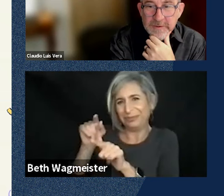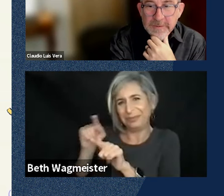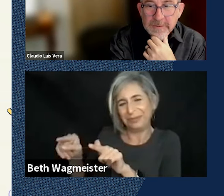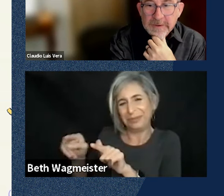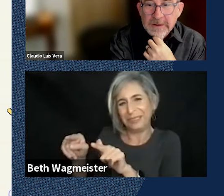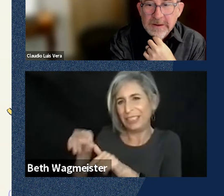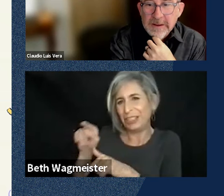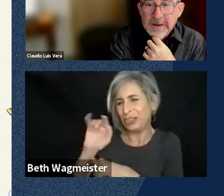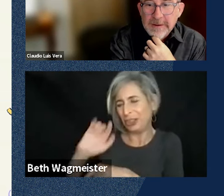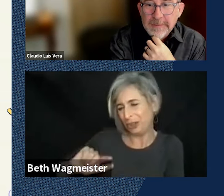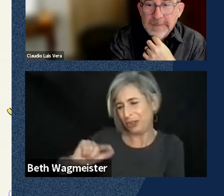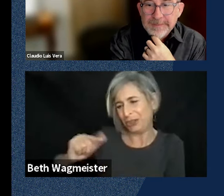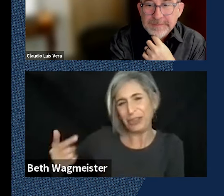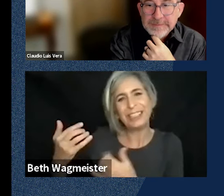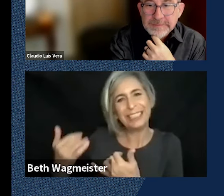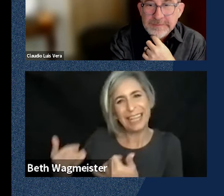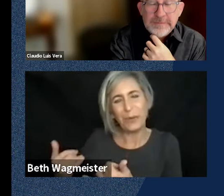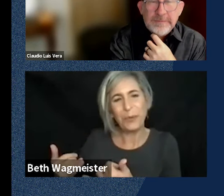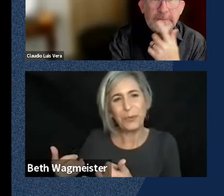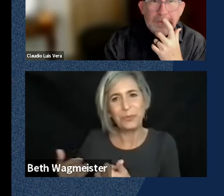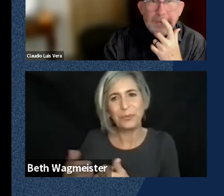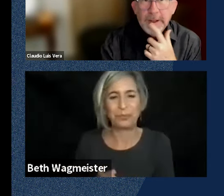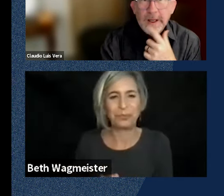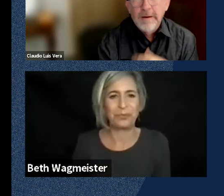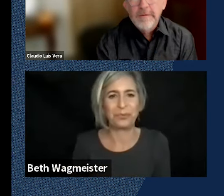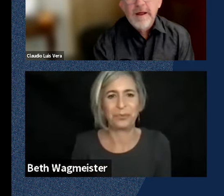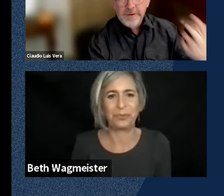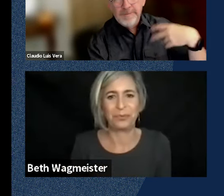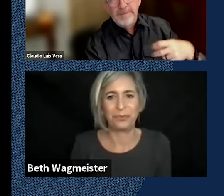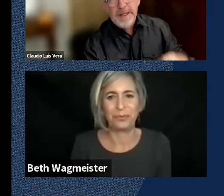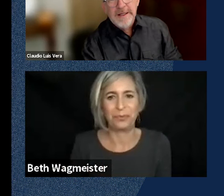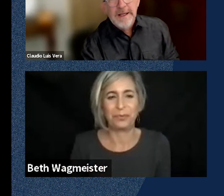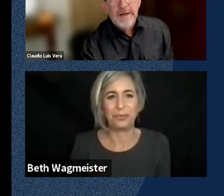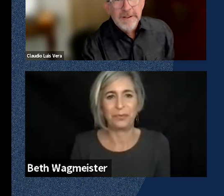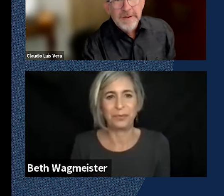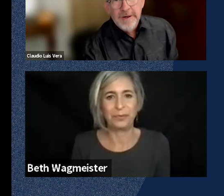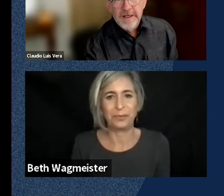I'll have you pick that up on your end